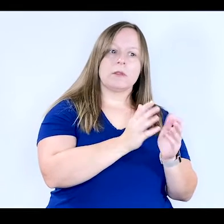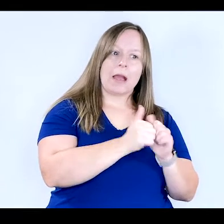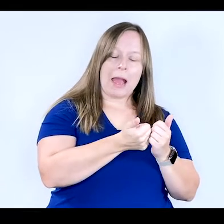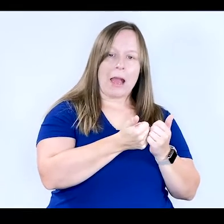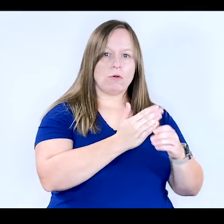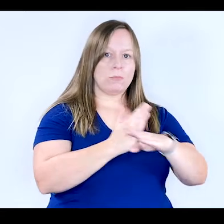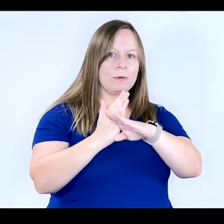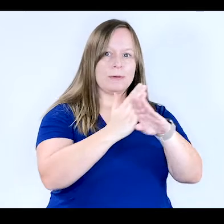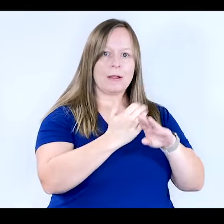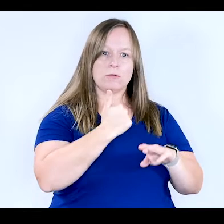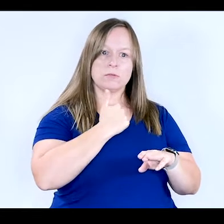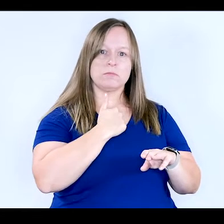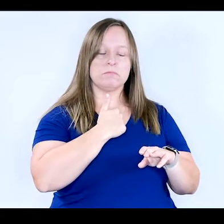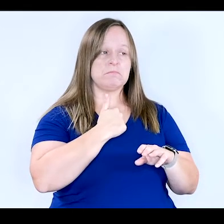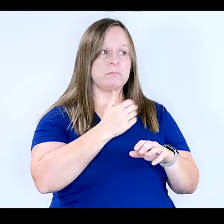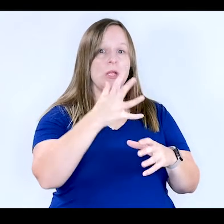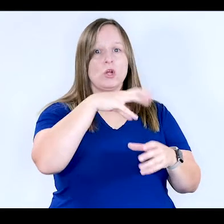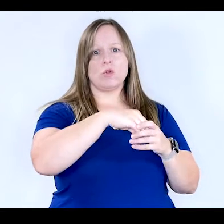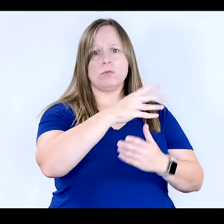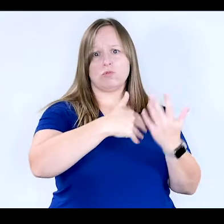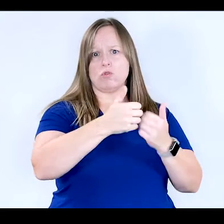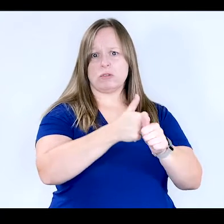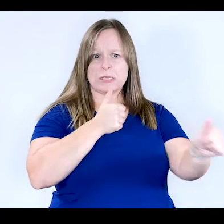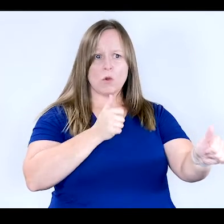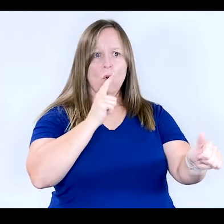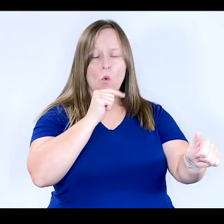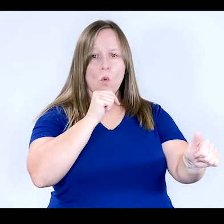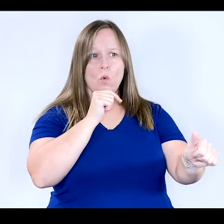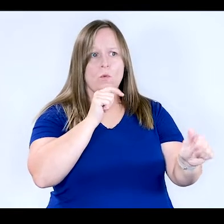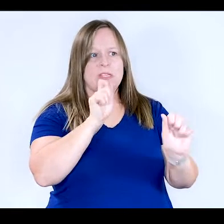protect ourselves, including the social distancing and who's particularly